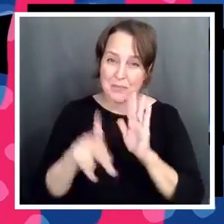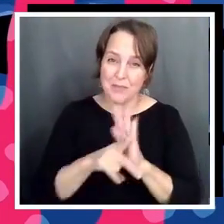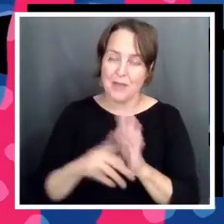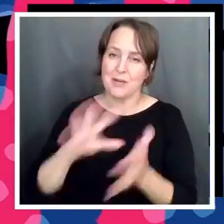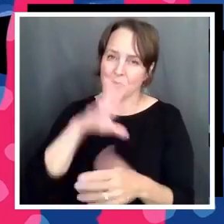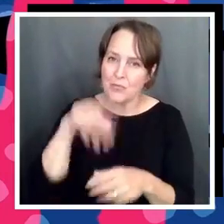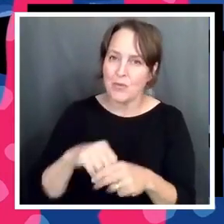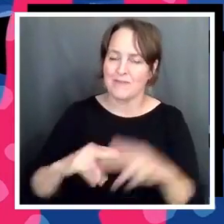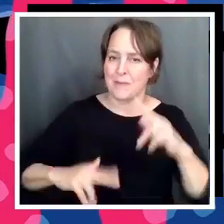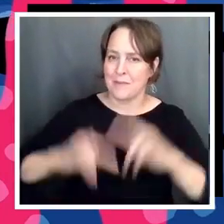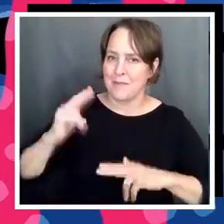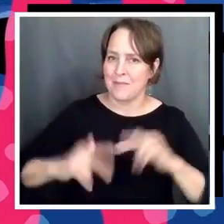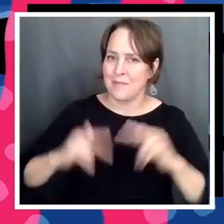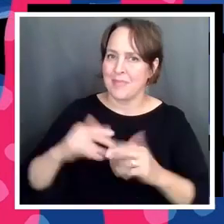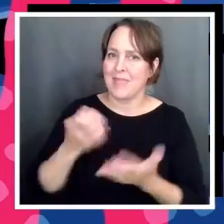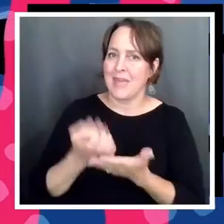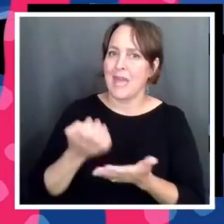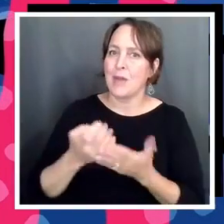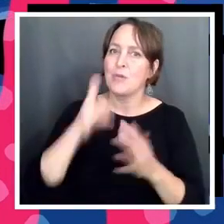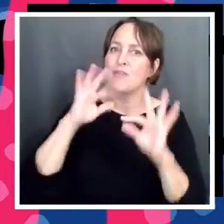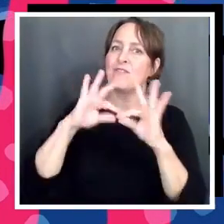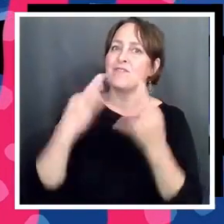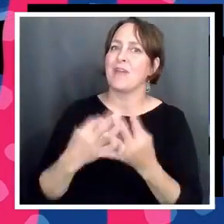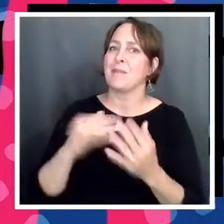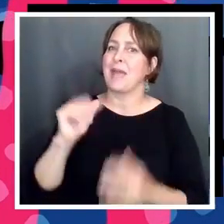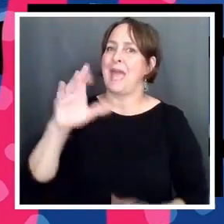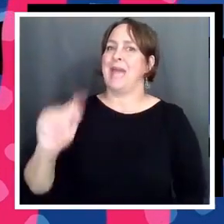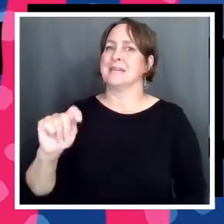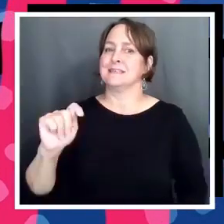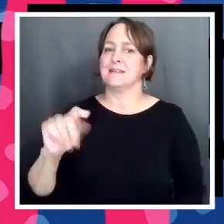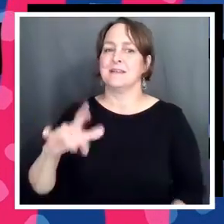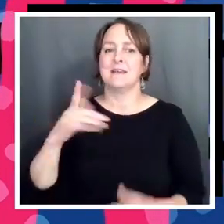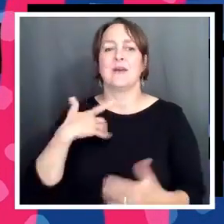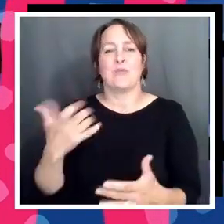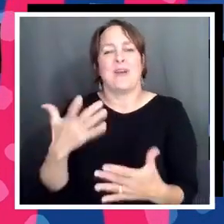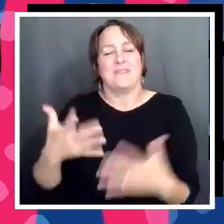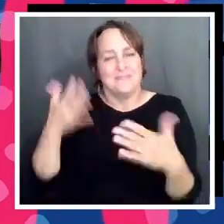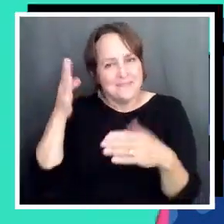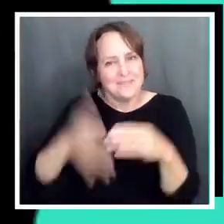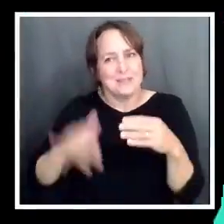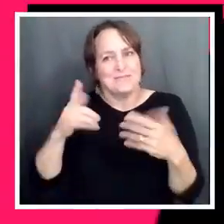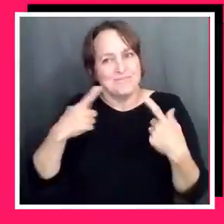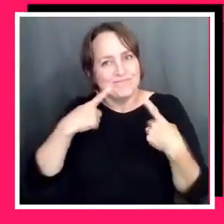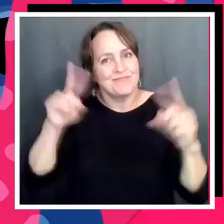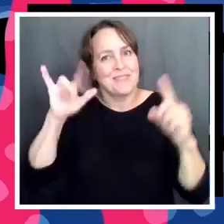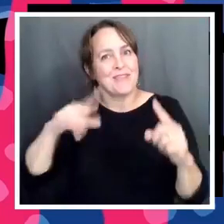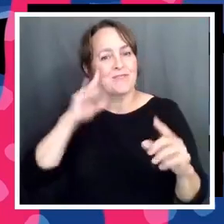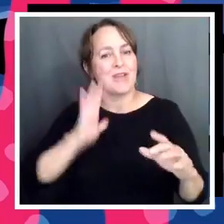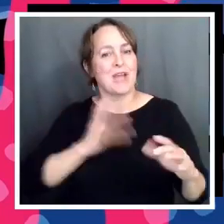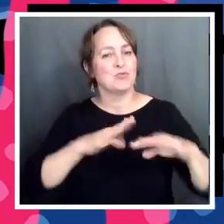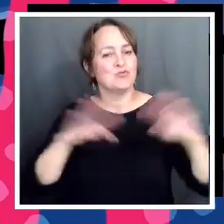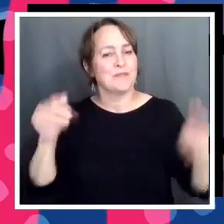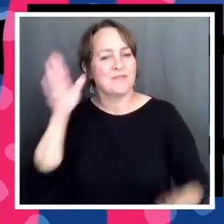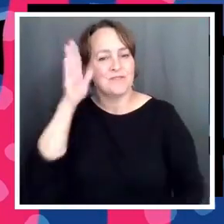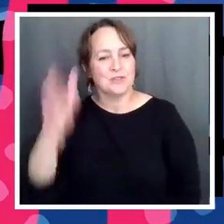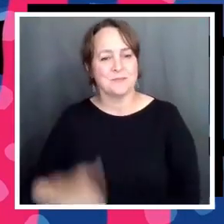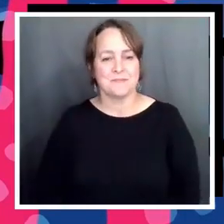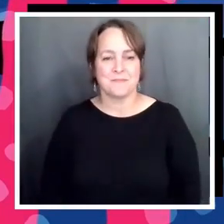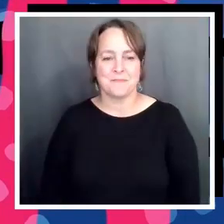THIS CRITICAL POLICY IS PART OF THE BUILDING AND ECONOMY FOR